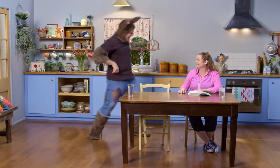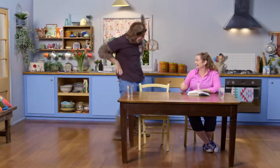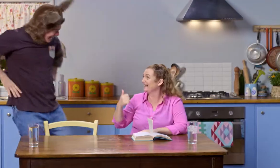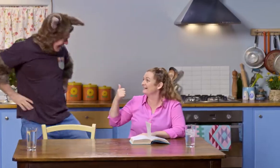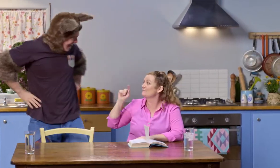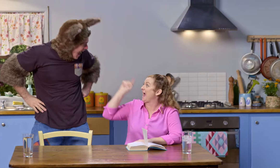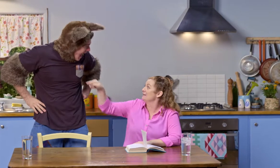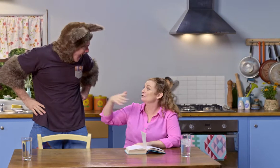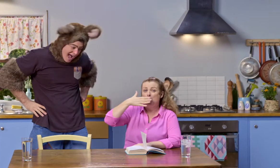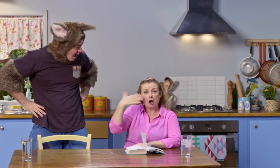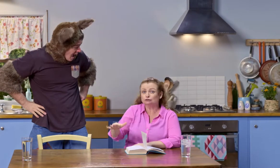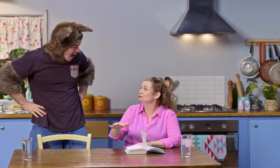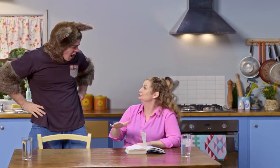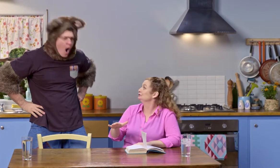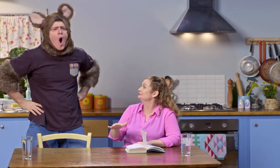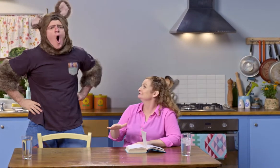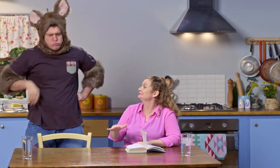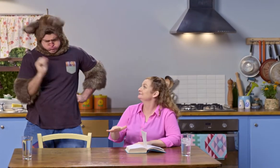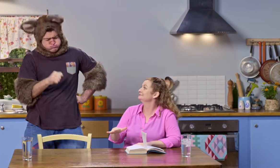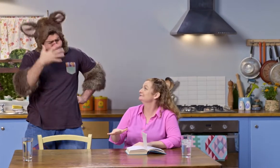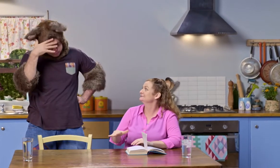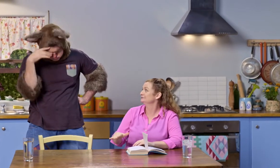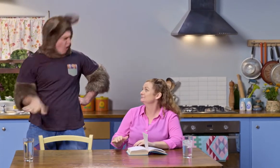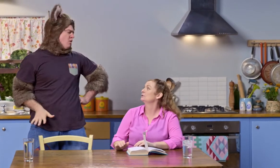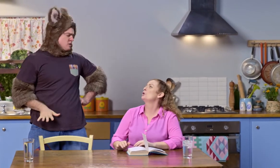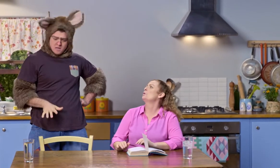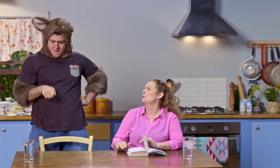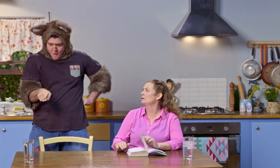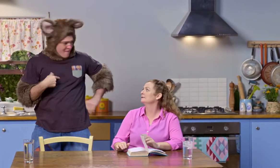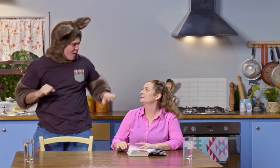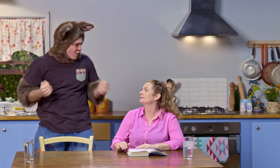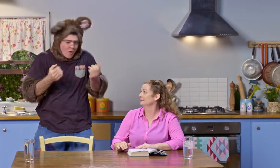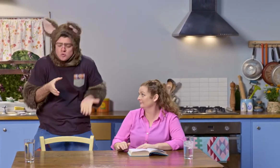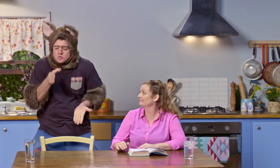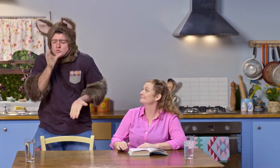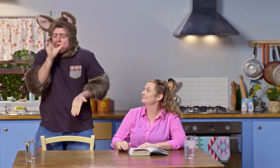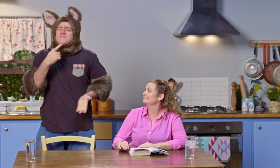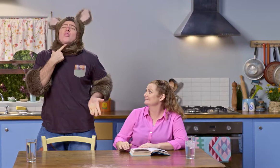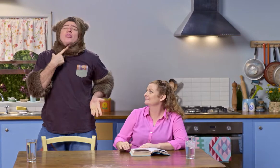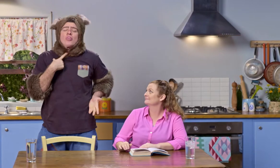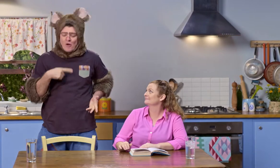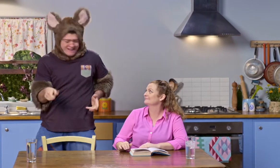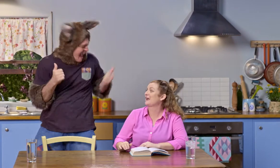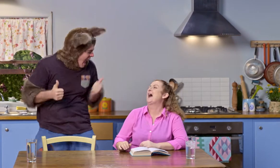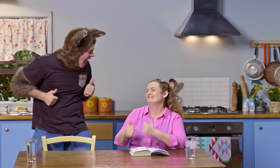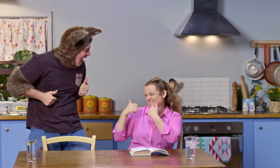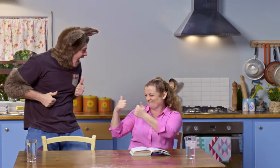Hi, Sally. Is it nice and hot outside, Possum? Oh, yes, it's very hot. I want a nice, cold drink to quench my thirst.